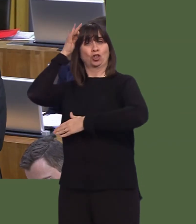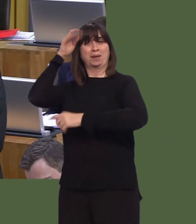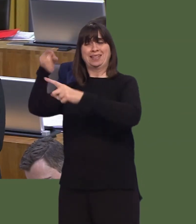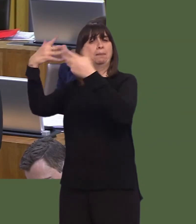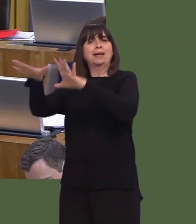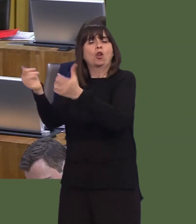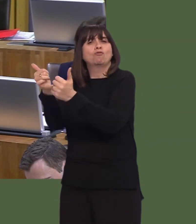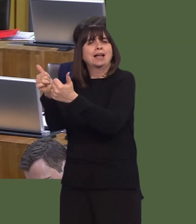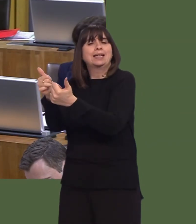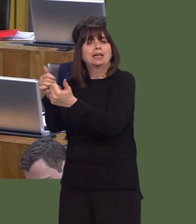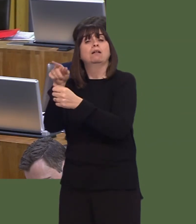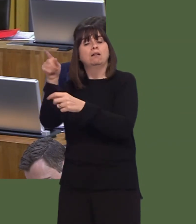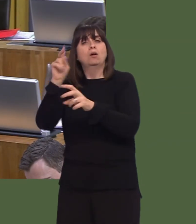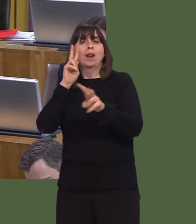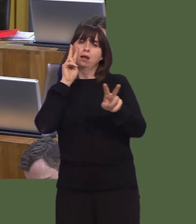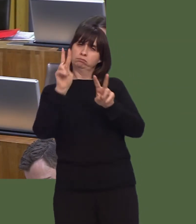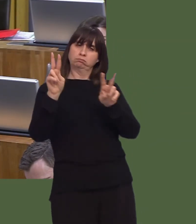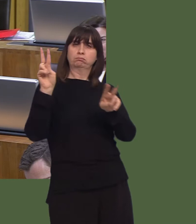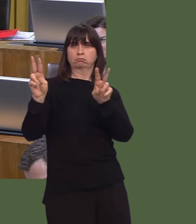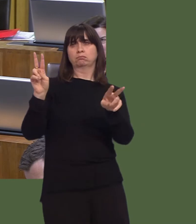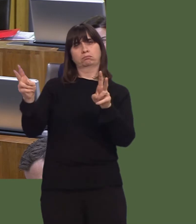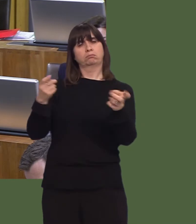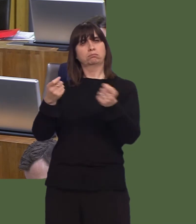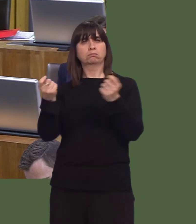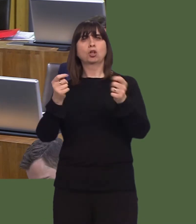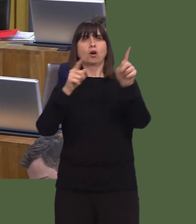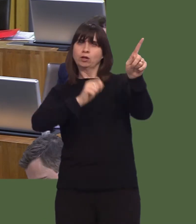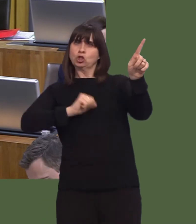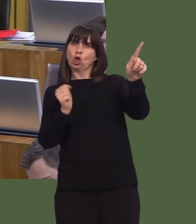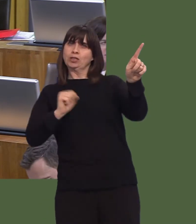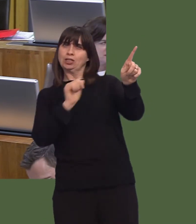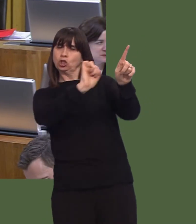it will keep a watching brief on the operation of the Scottish model and review the situation